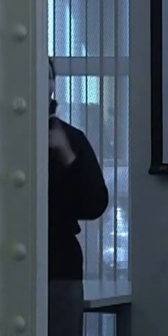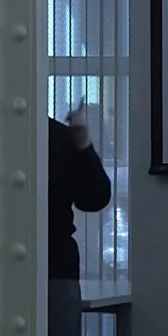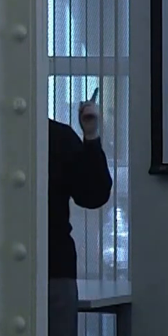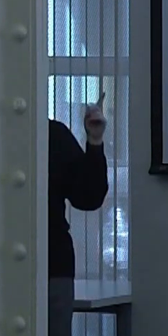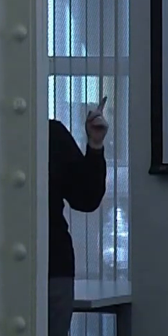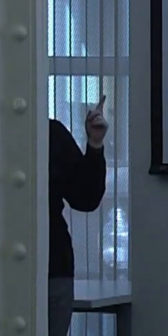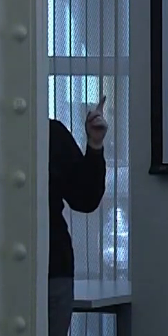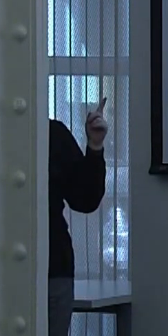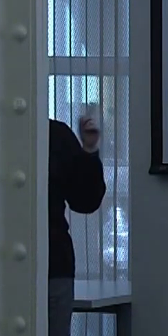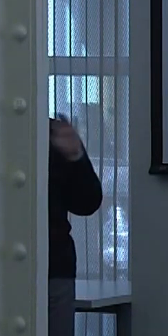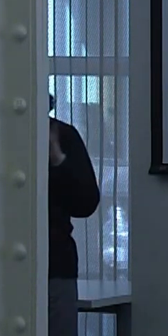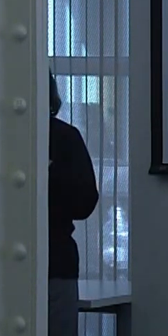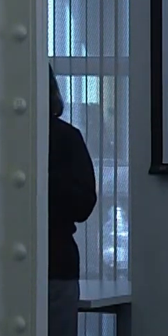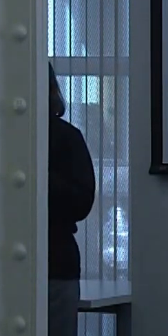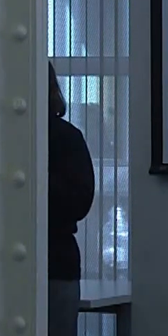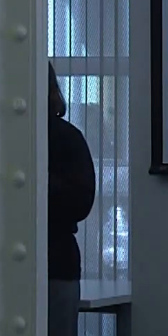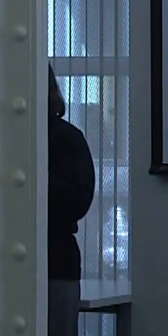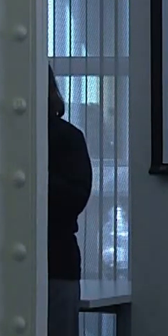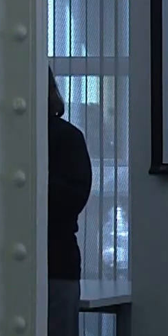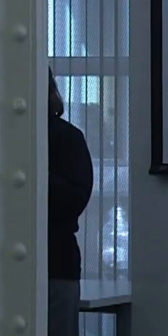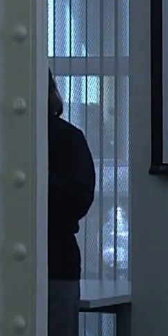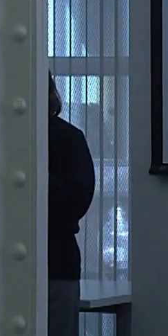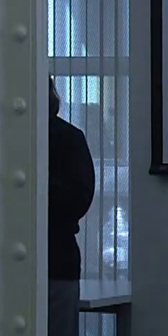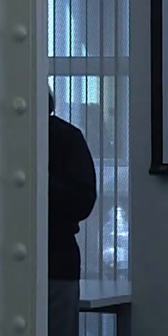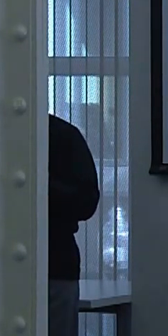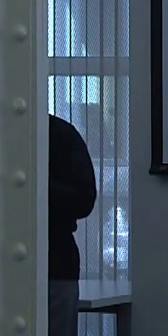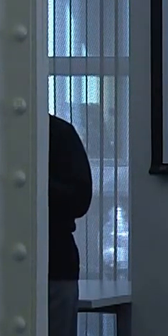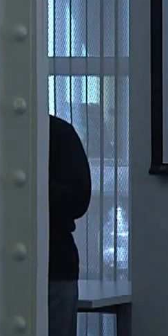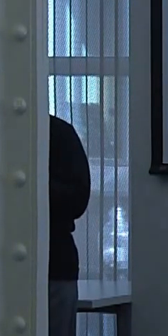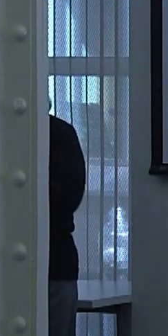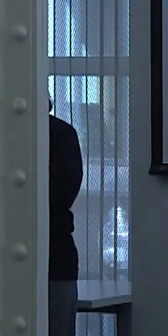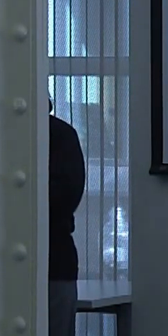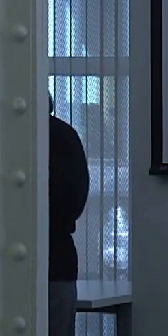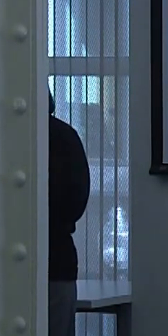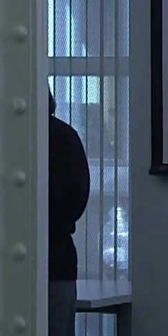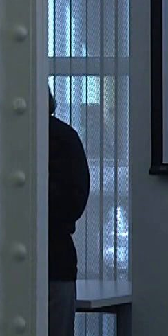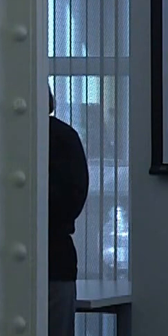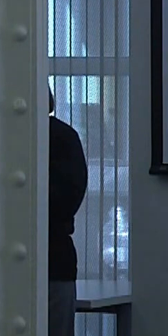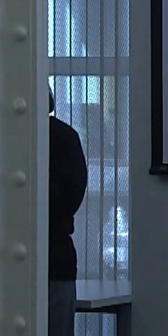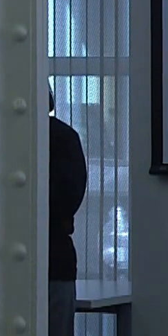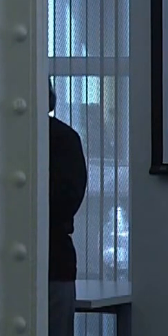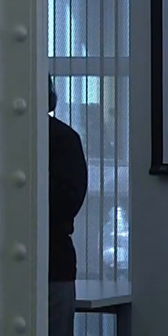This is a group of students and myself and my co-worker talk at the border wall,